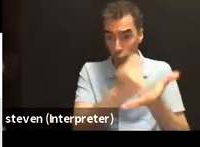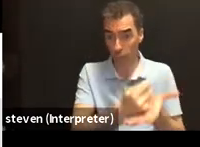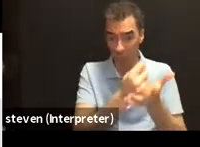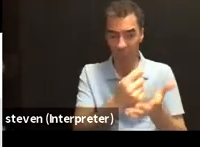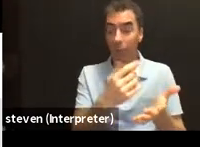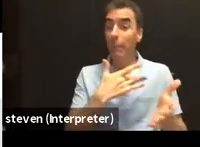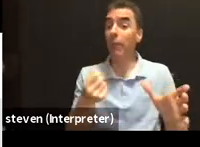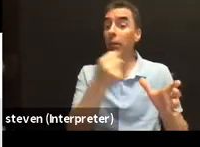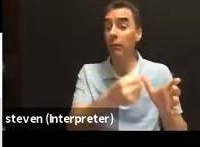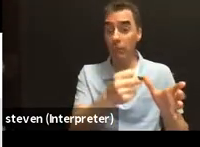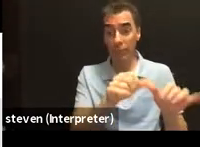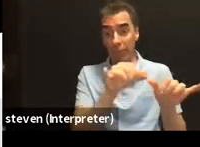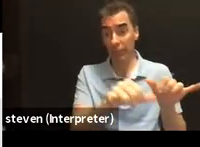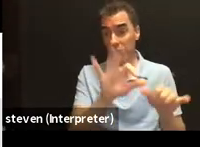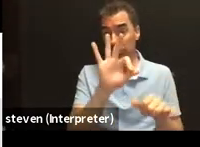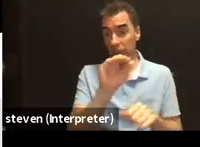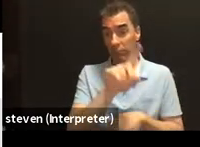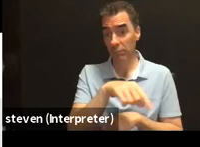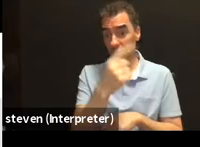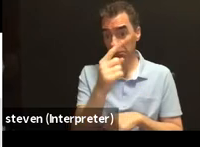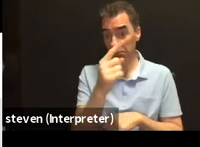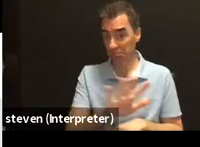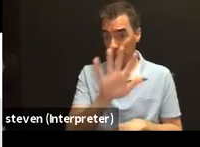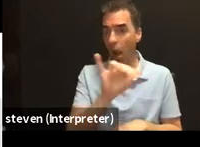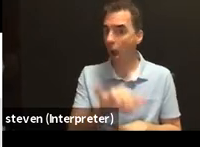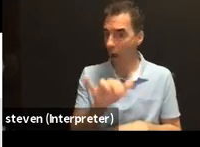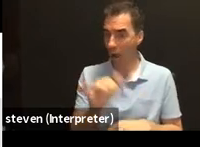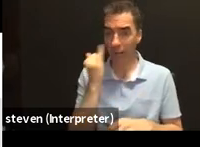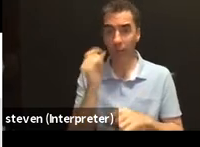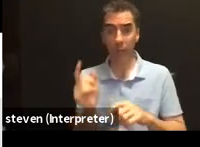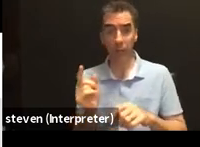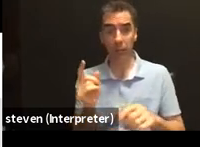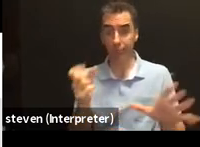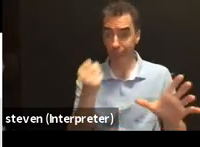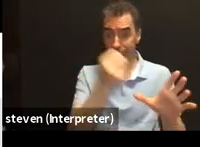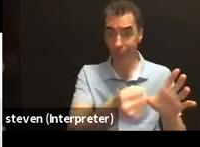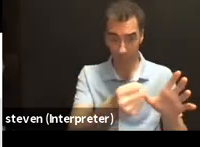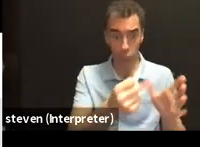maria.rodriguez: So individuals go into these treatment facilities and they're there. The full term of the treatment, which is 90 days.